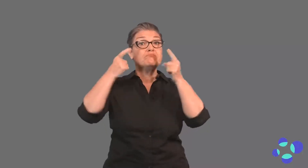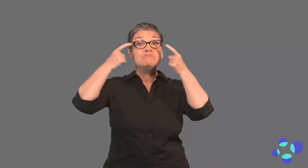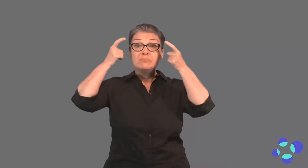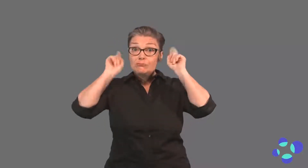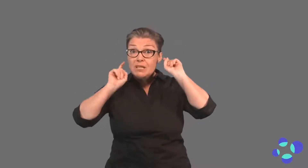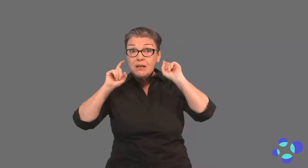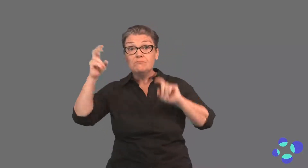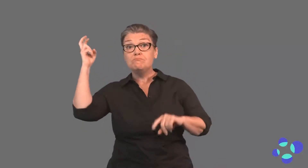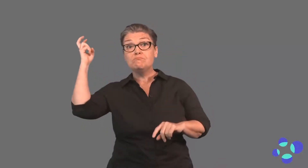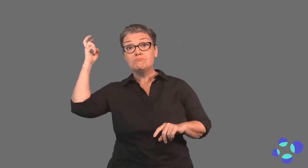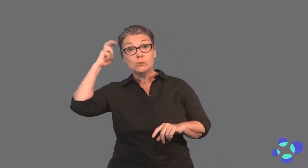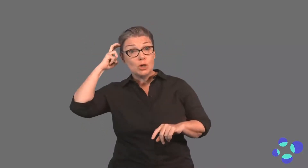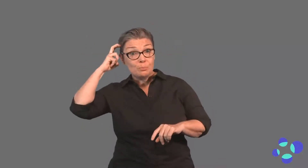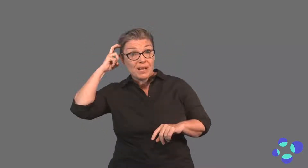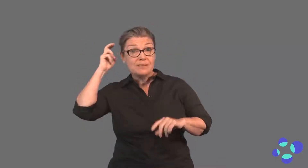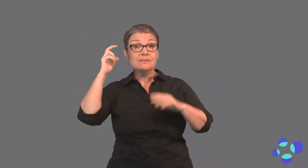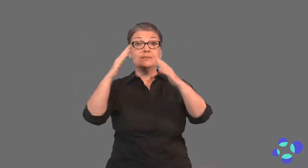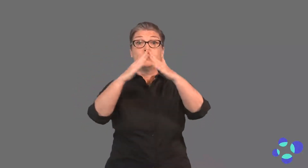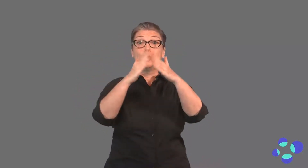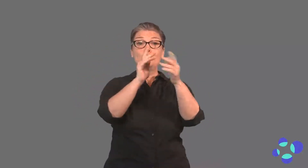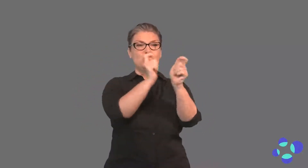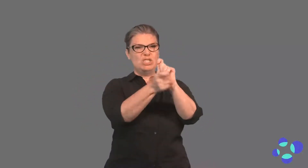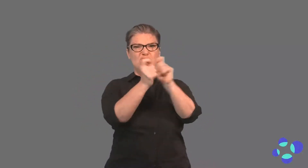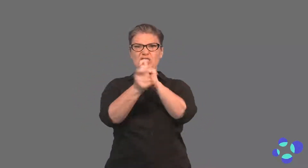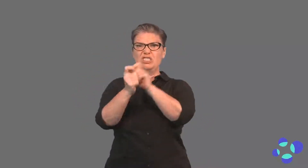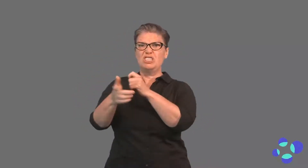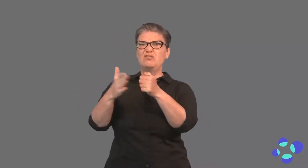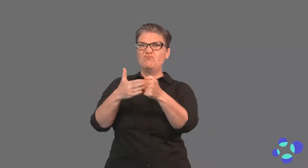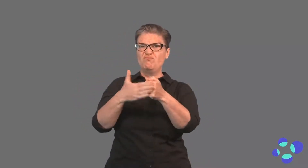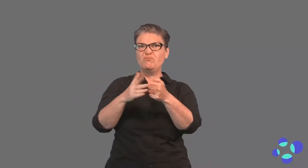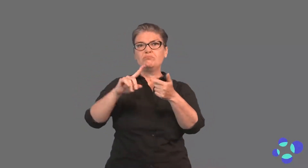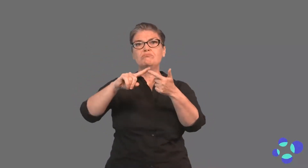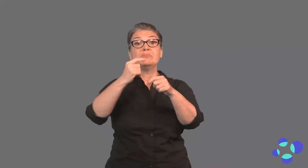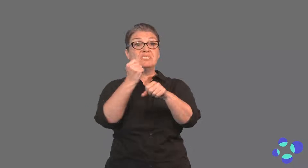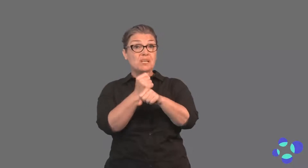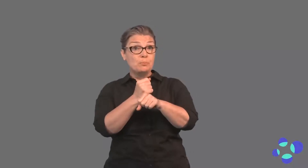such as hearing aids, cochlear implant processes, home modifications